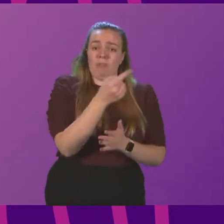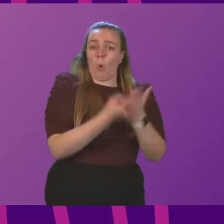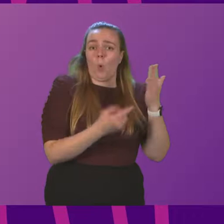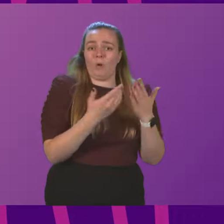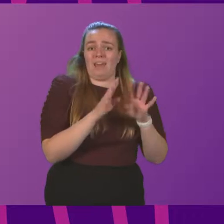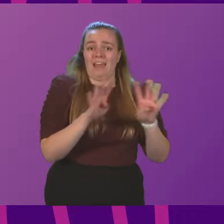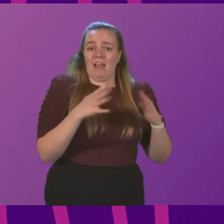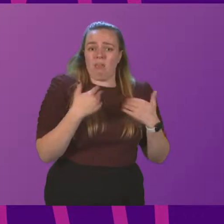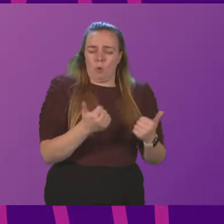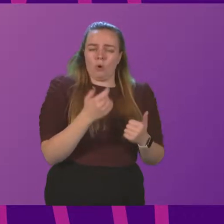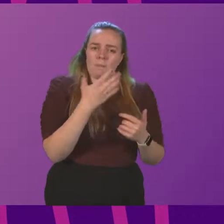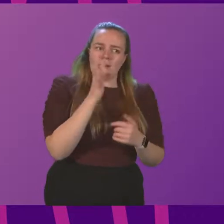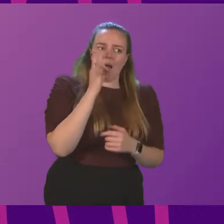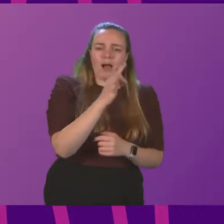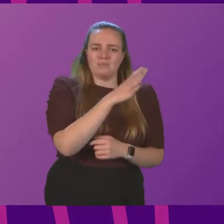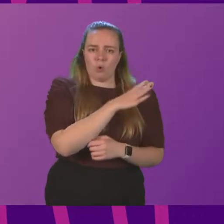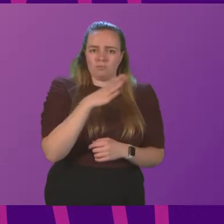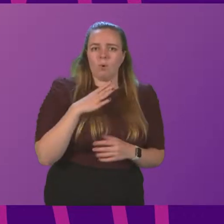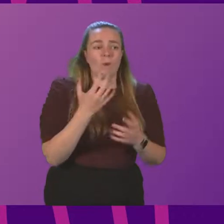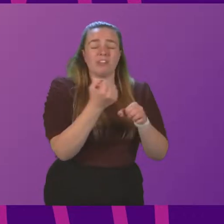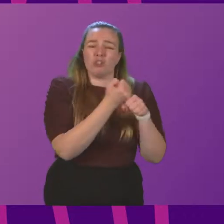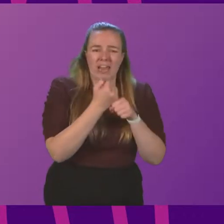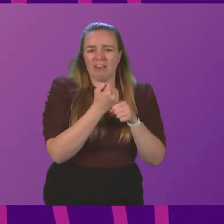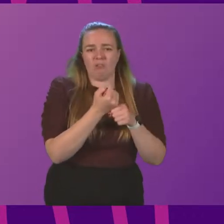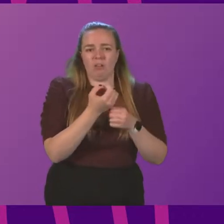military help with general services on top of their additional duties.